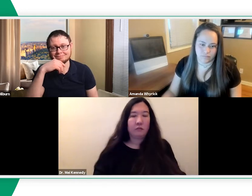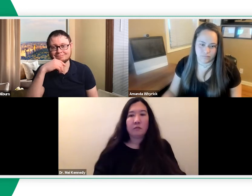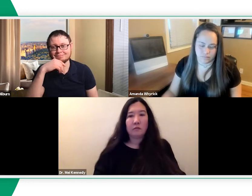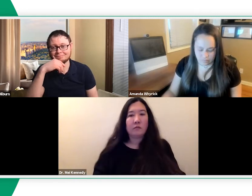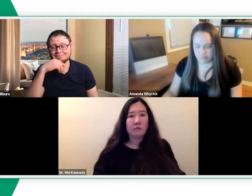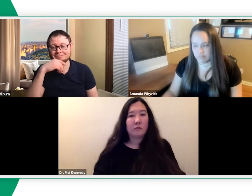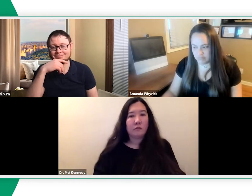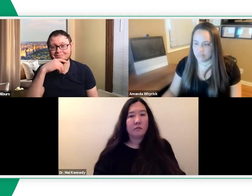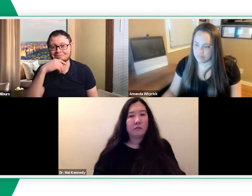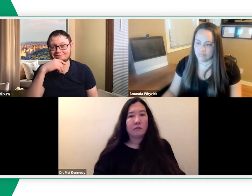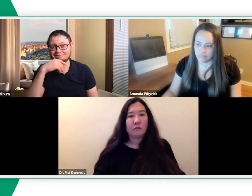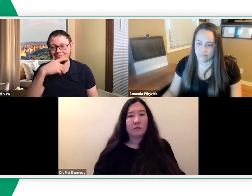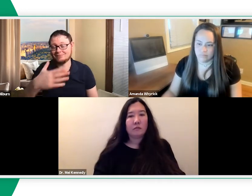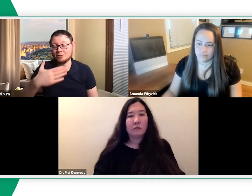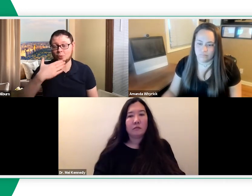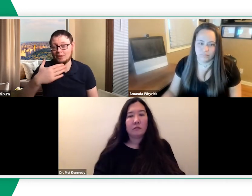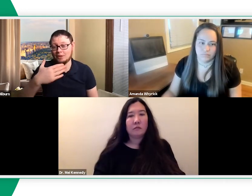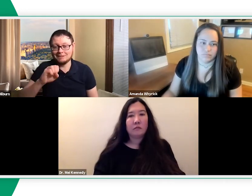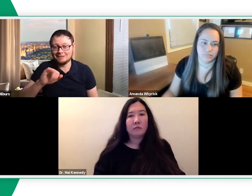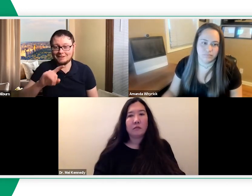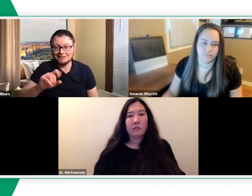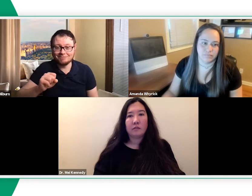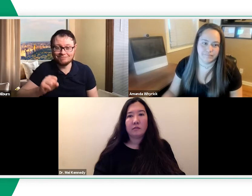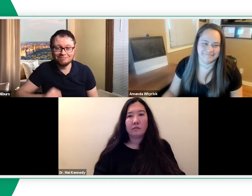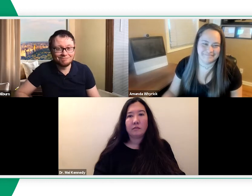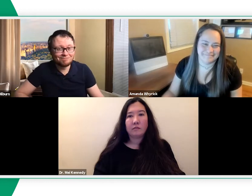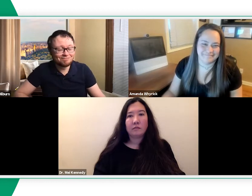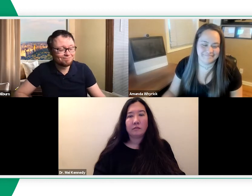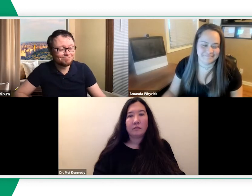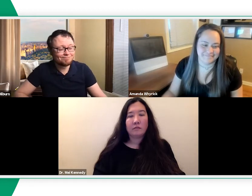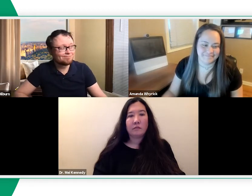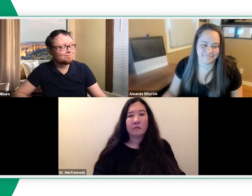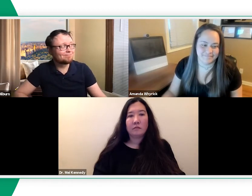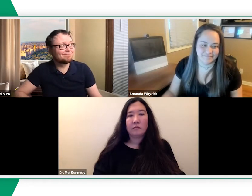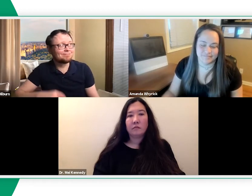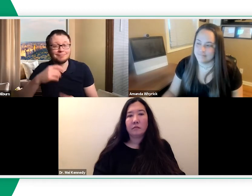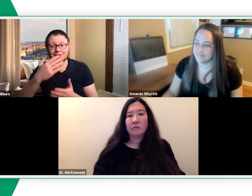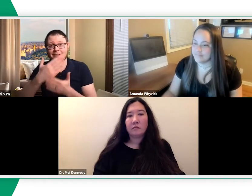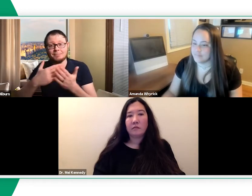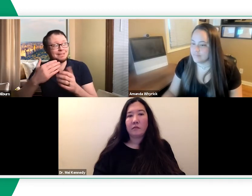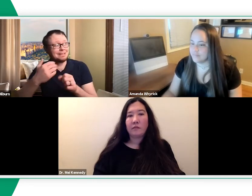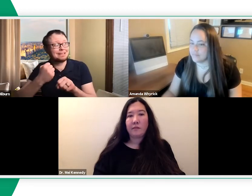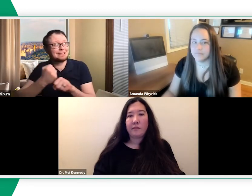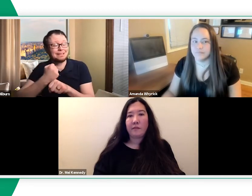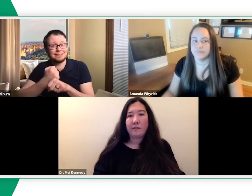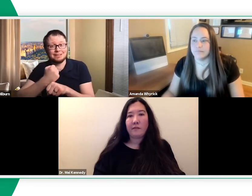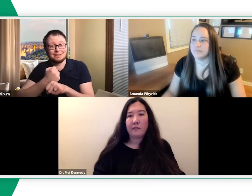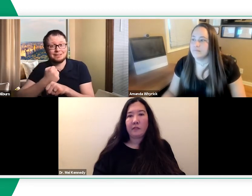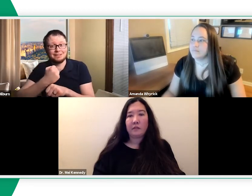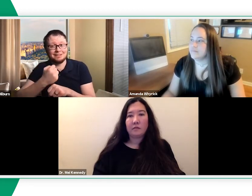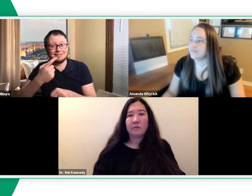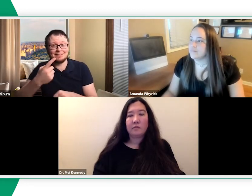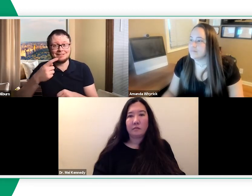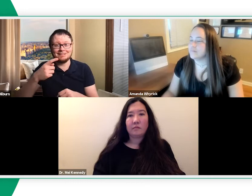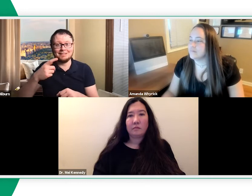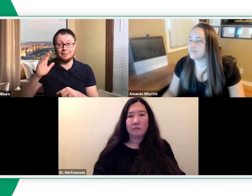It'll give them the tools they need to make the best decisions. I agree.